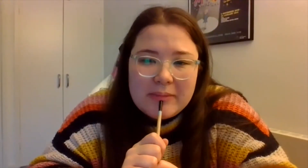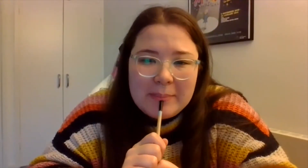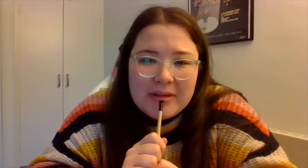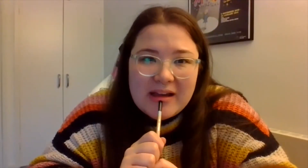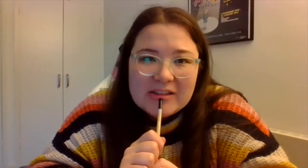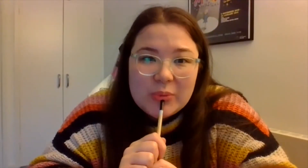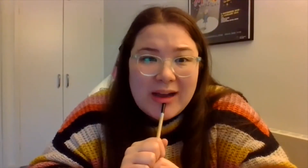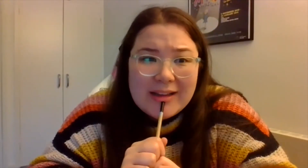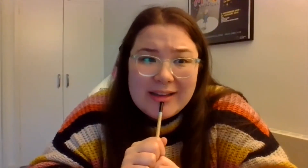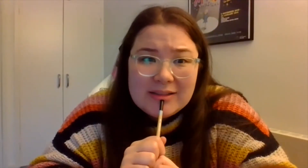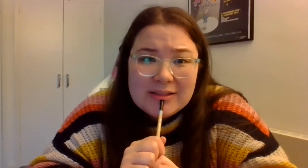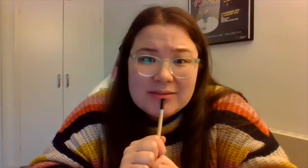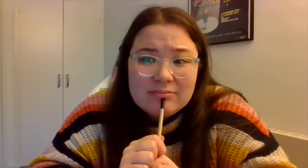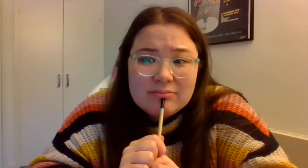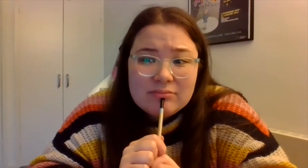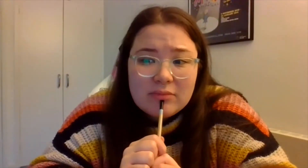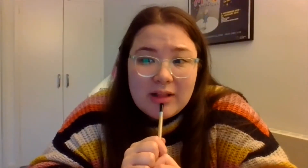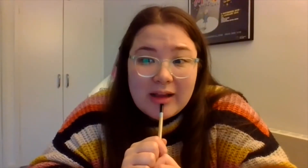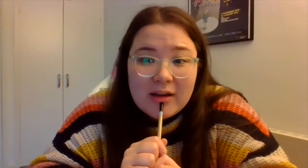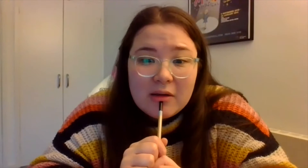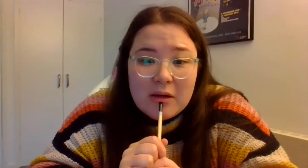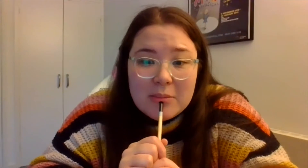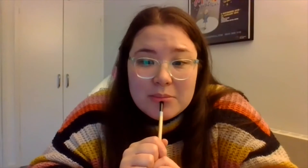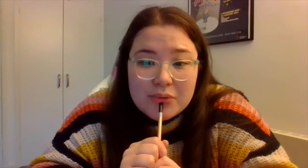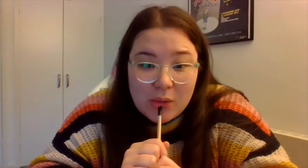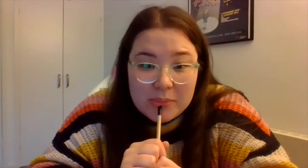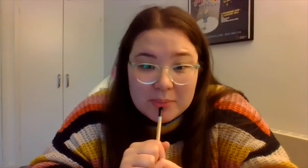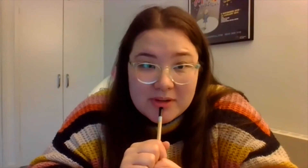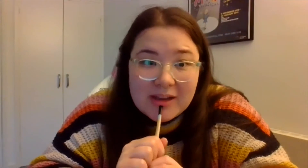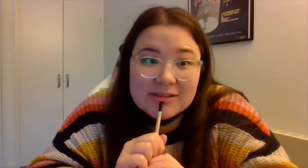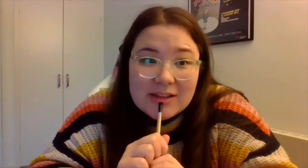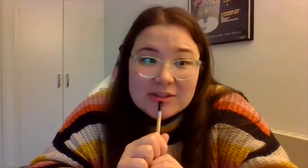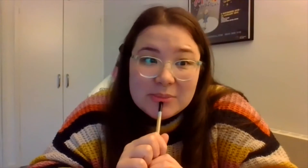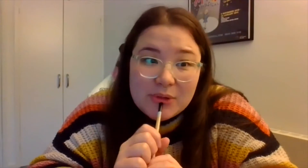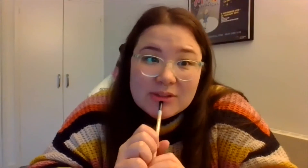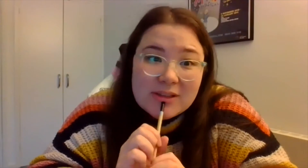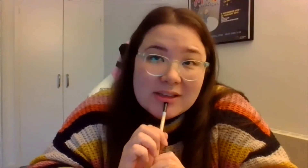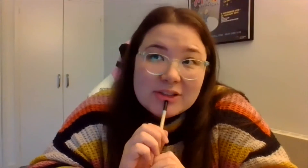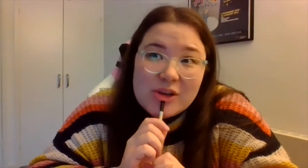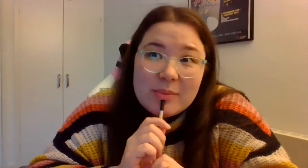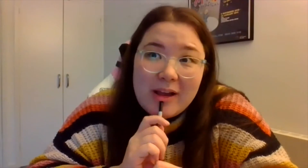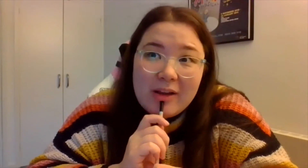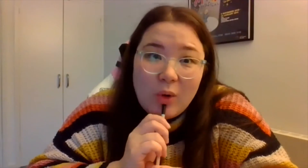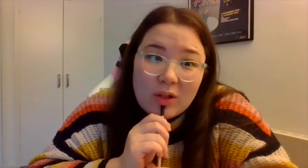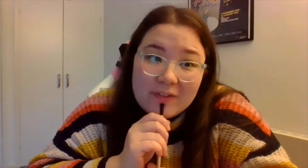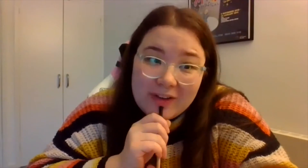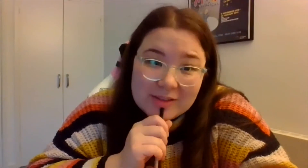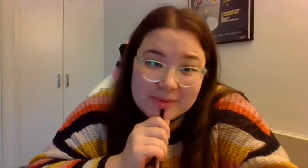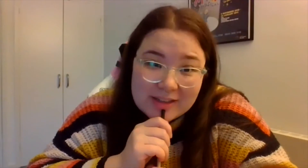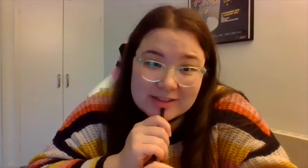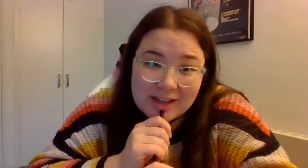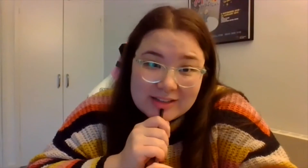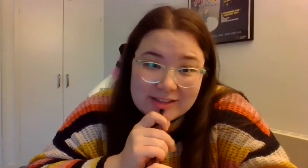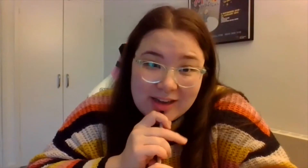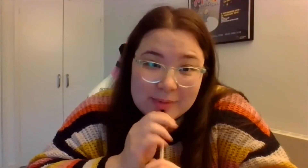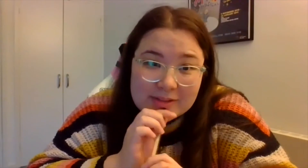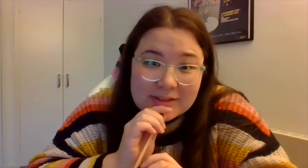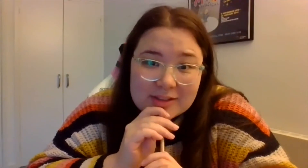maybe that's why I need like, proper BSL support in this group, with qualified BSL interpreters.